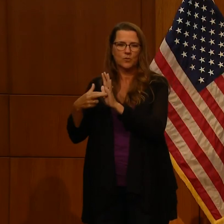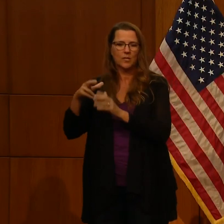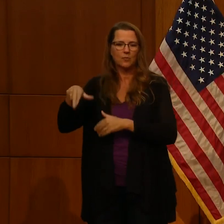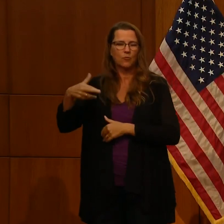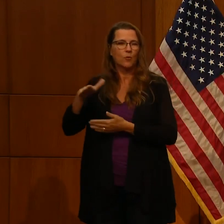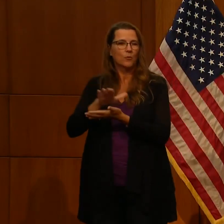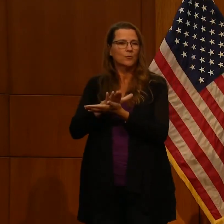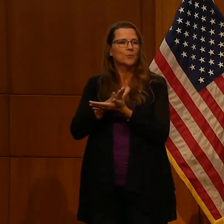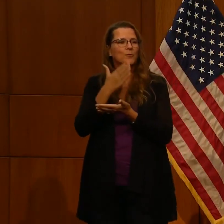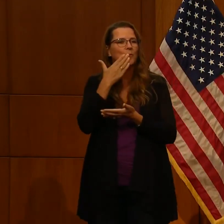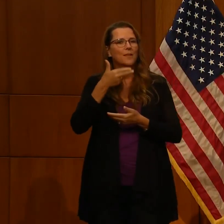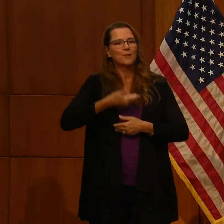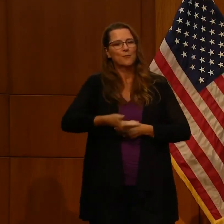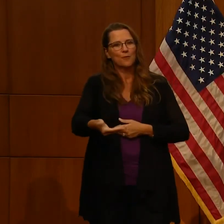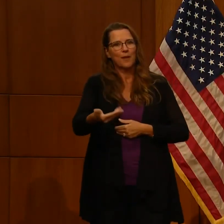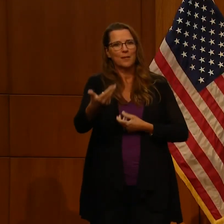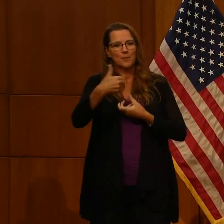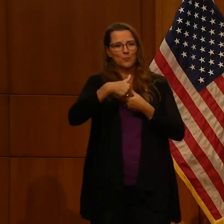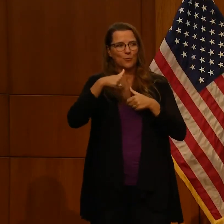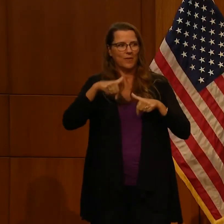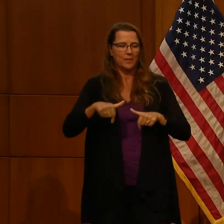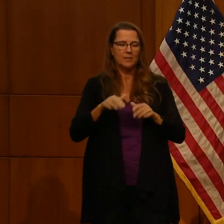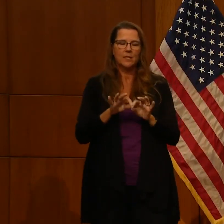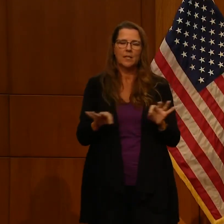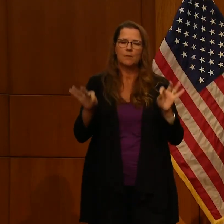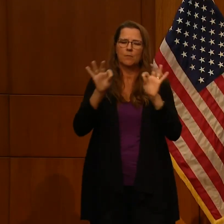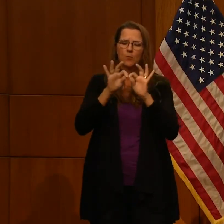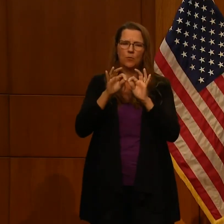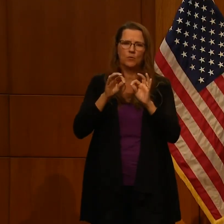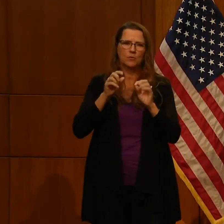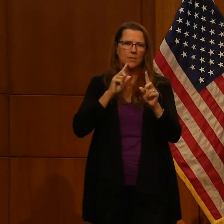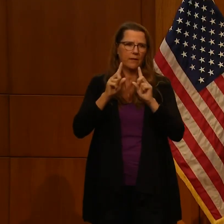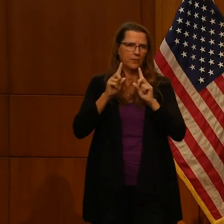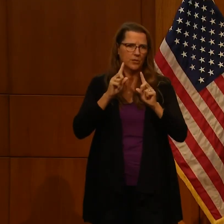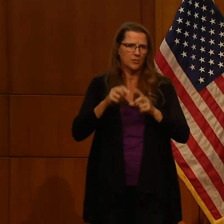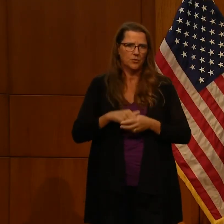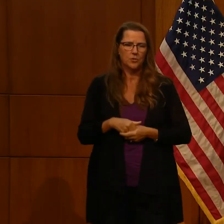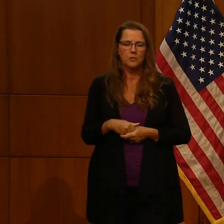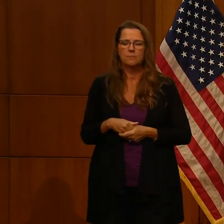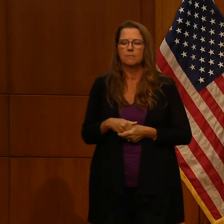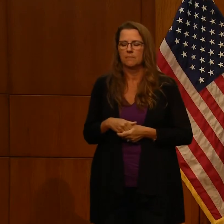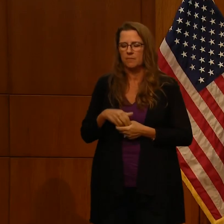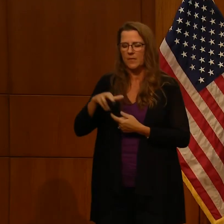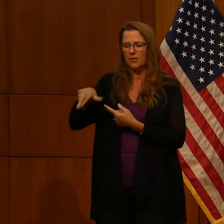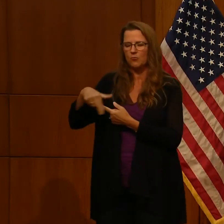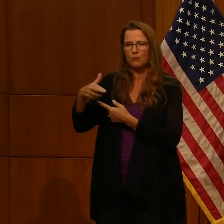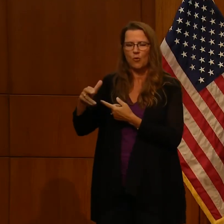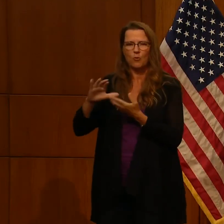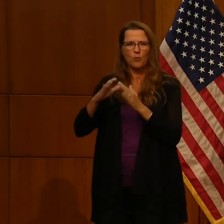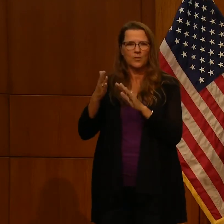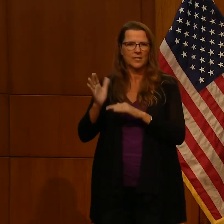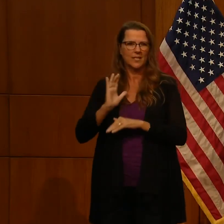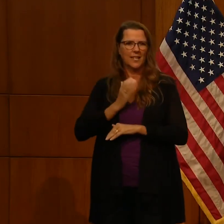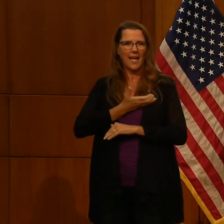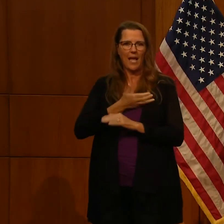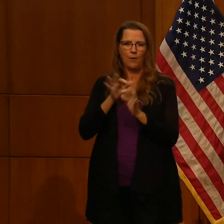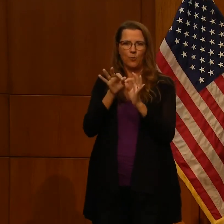REPRESENTING THE STUDENTS, STAFF AND SCHOOL BOARD OF ROANOKE CITY. SO THANKS AGAIN FOR INVITING ME TO BE A PART OF THIS VERY IMPORTANT